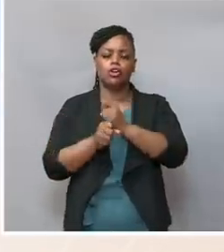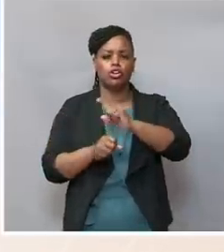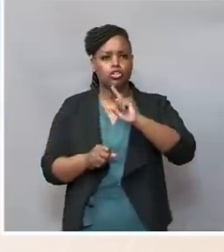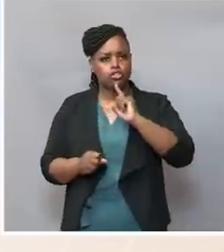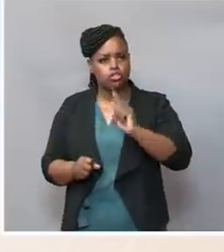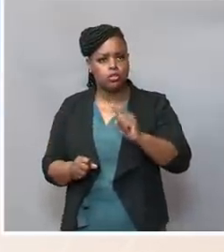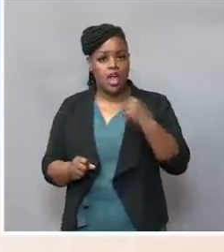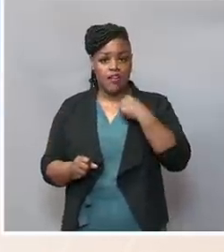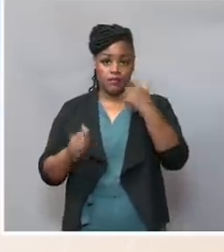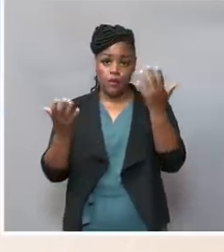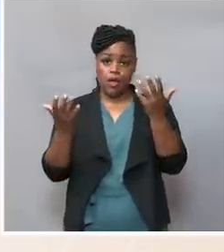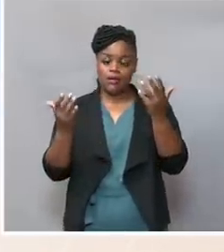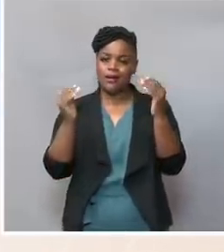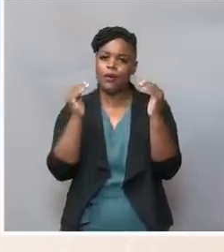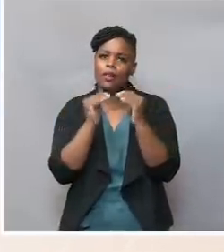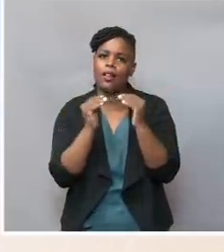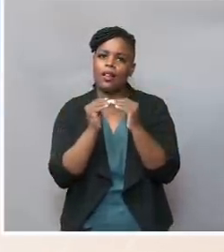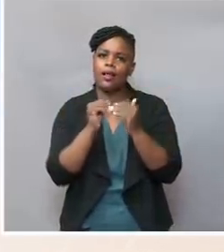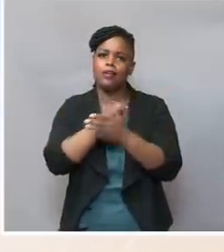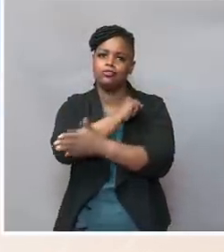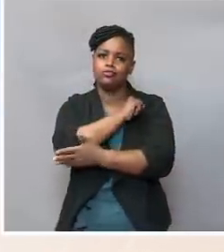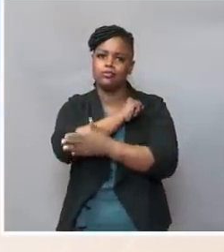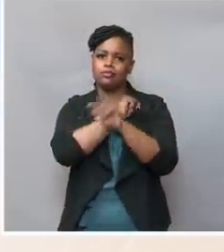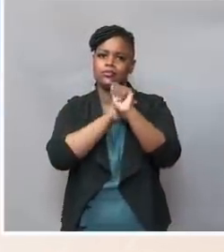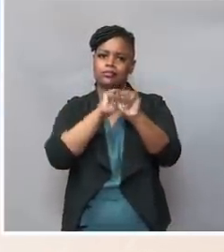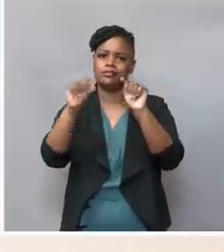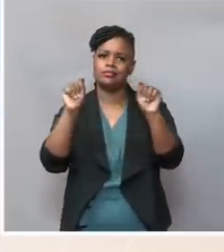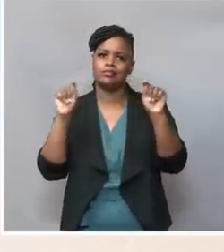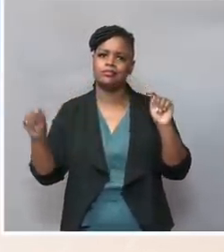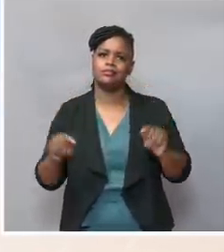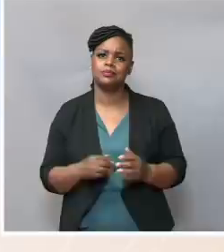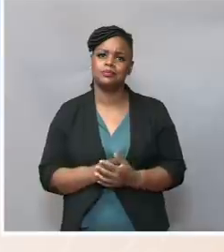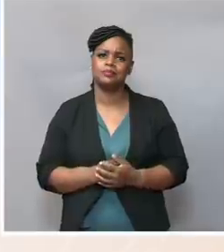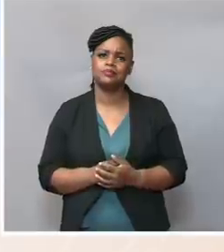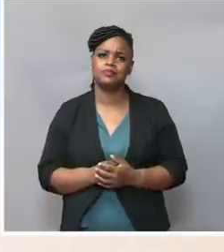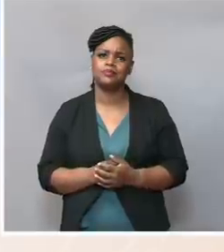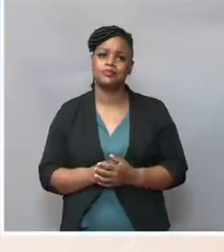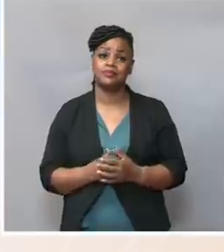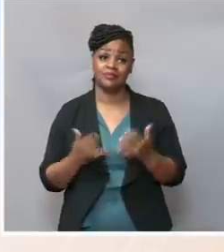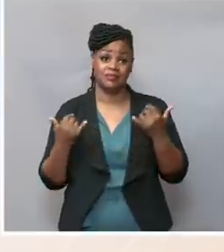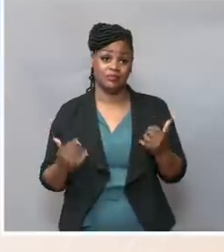We need to look no further than the news of this week to know that our work is not yet done.